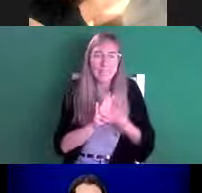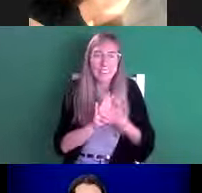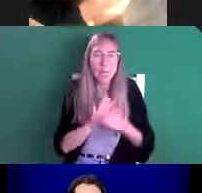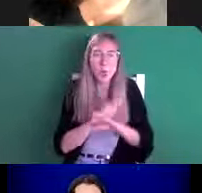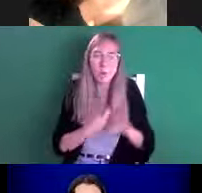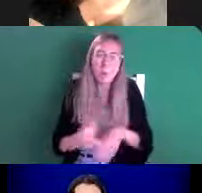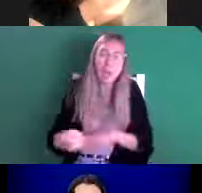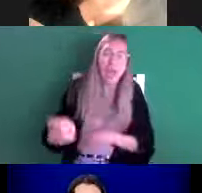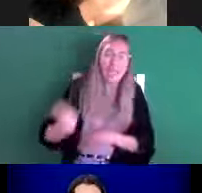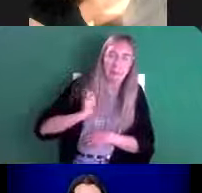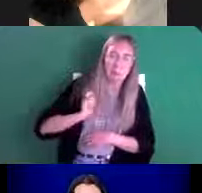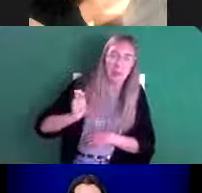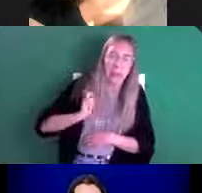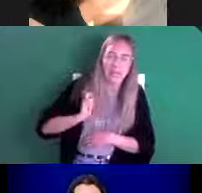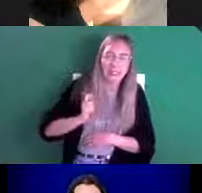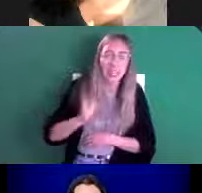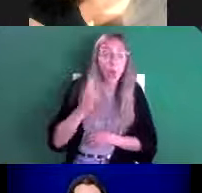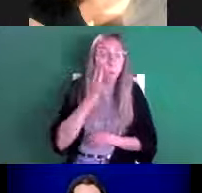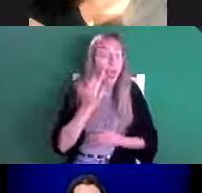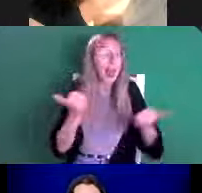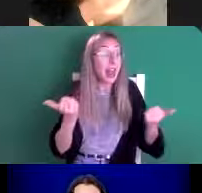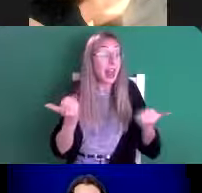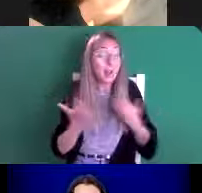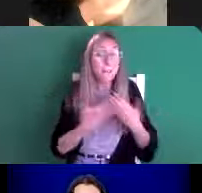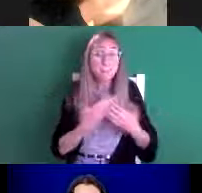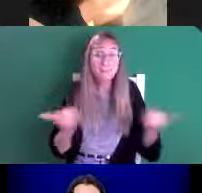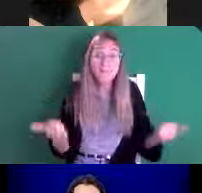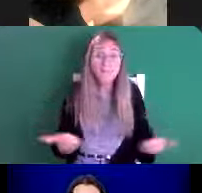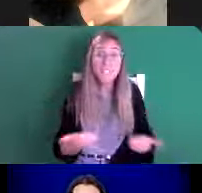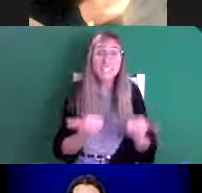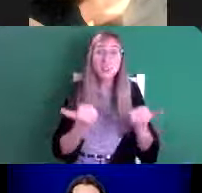to tidy up after you to clear up whatever you've done as an intervention so